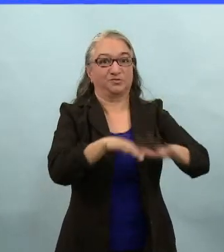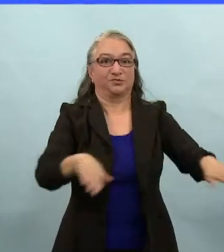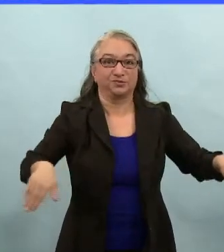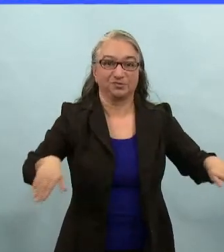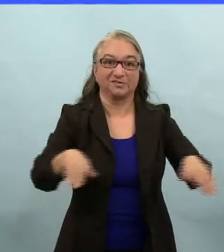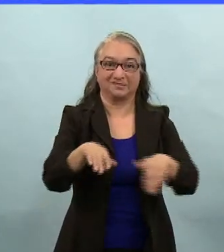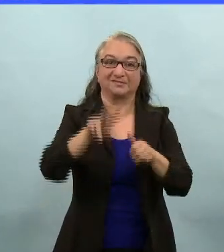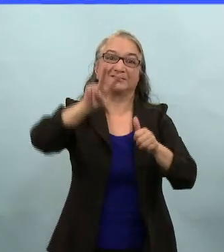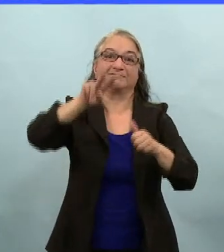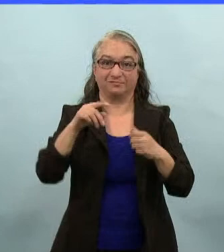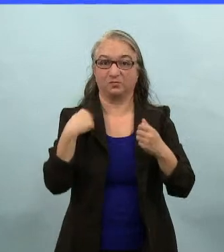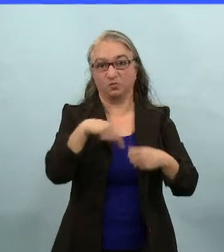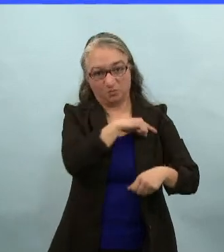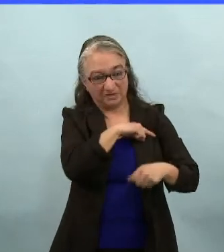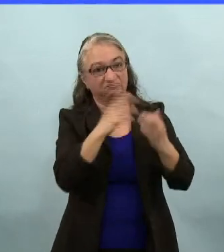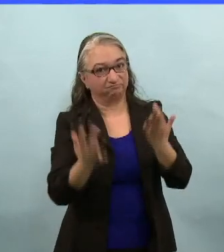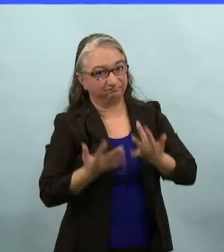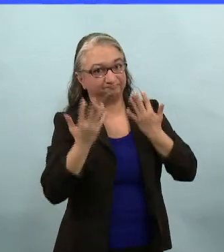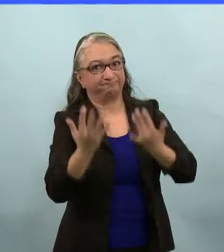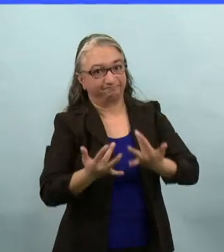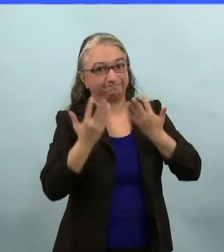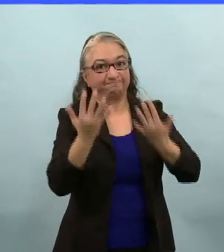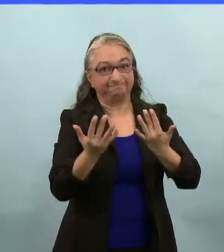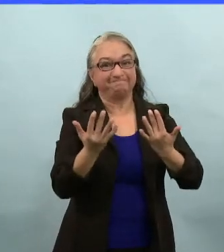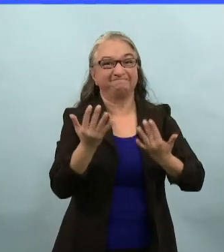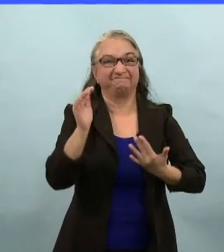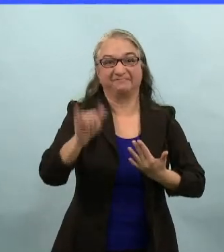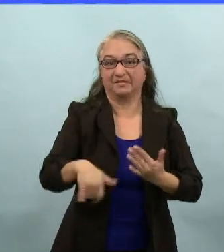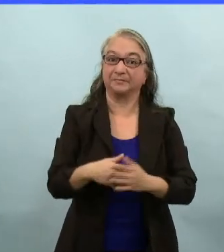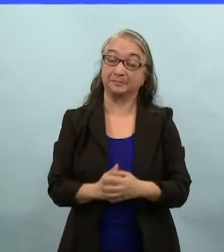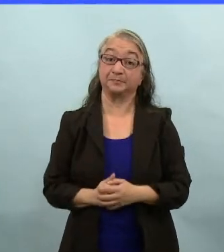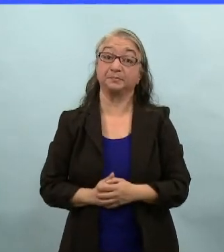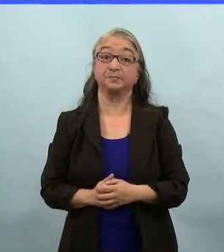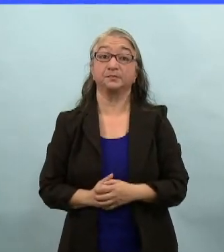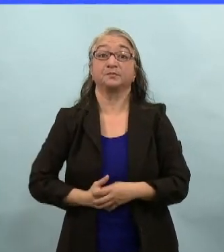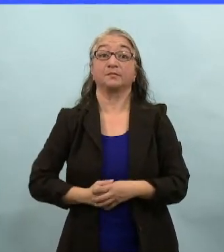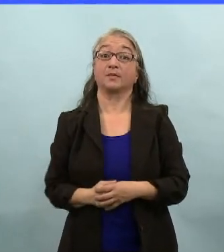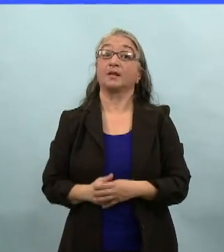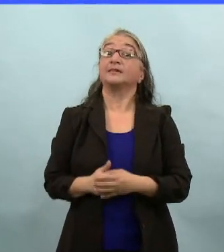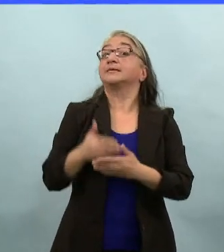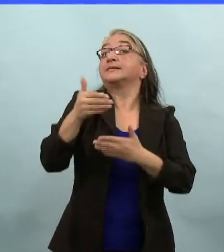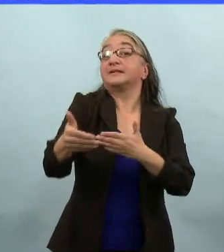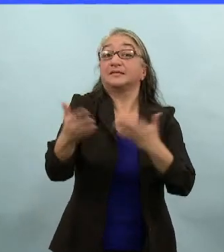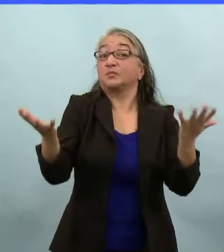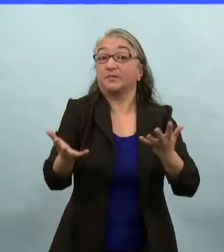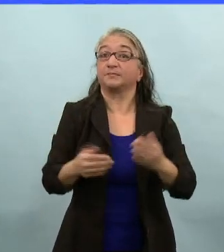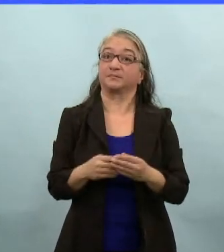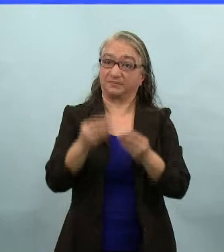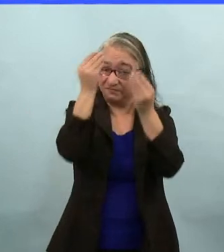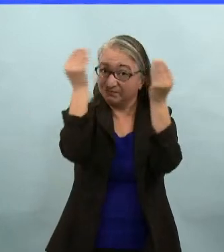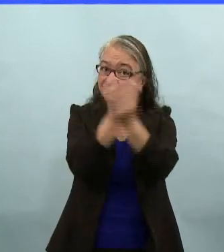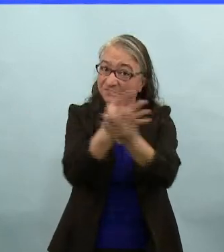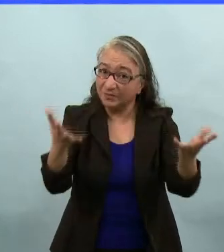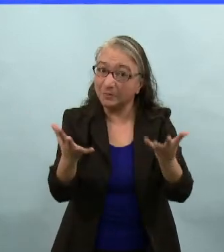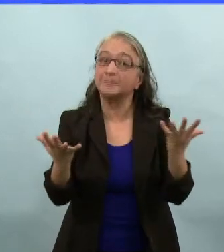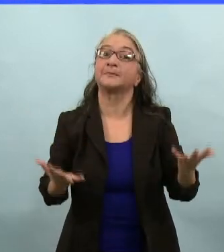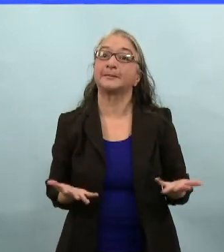so next i wanted to share some disappointing news that we heard about vaccines for children under five